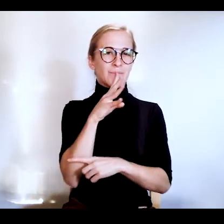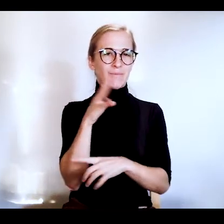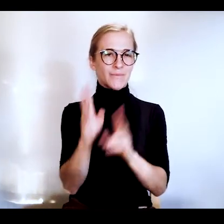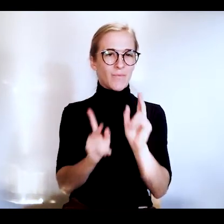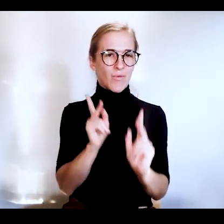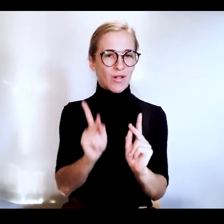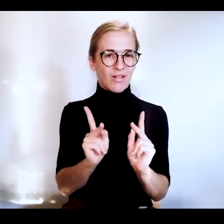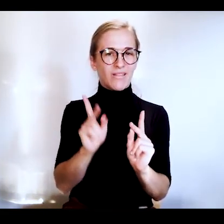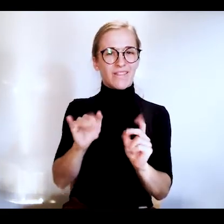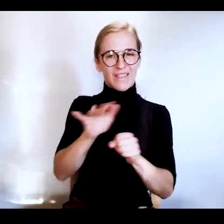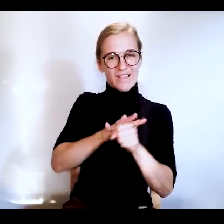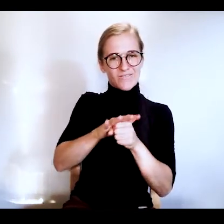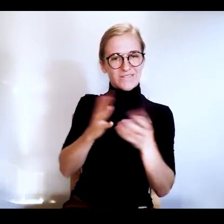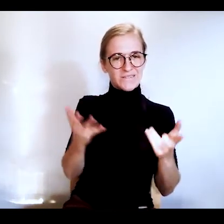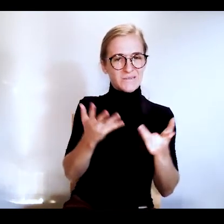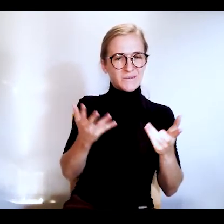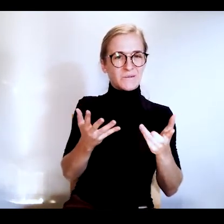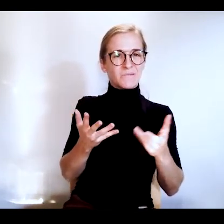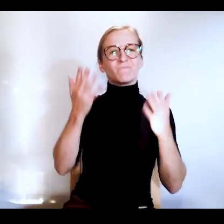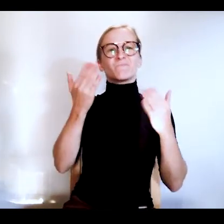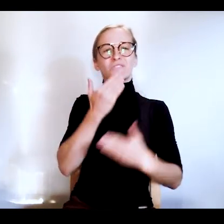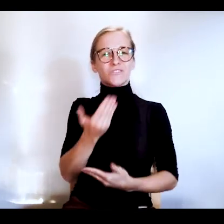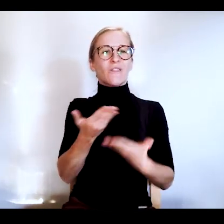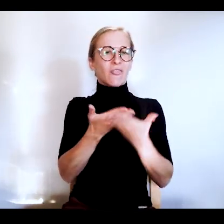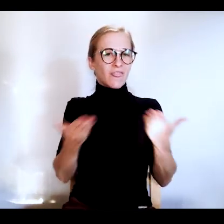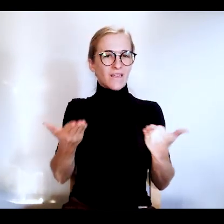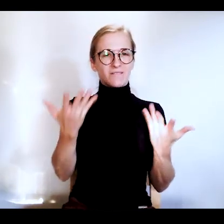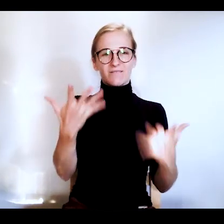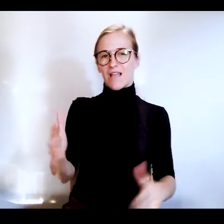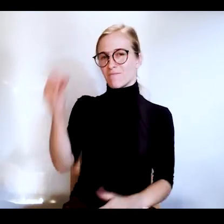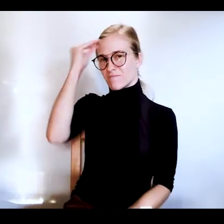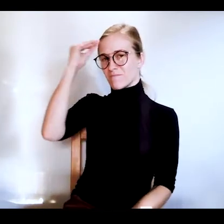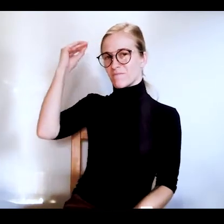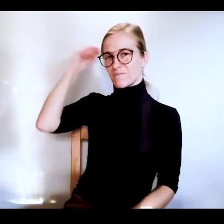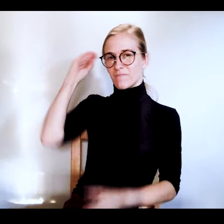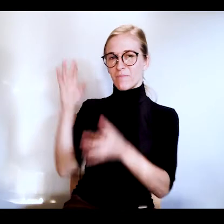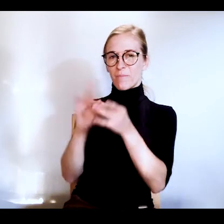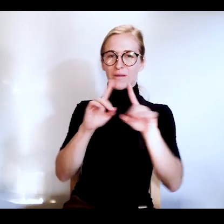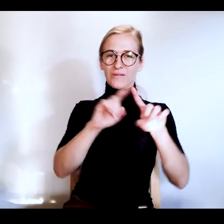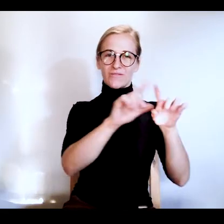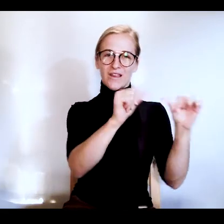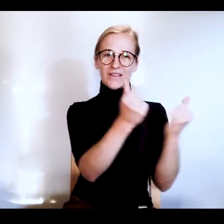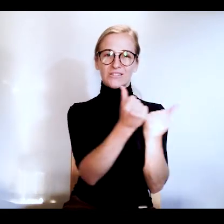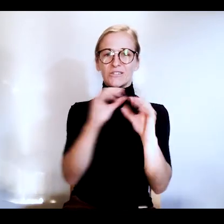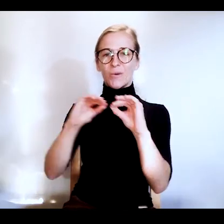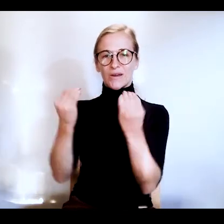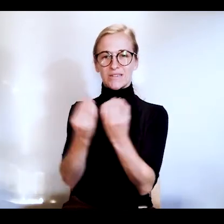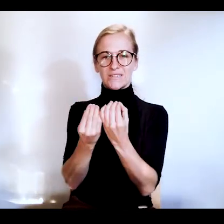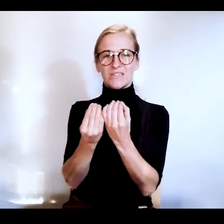in the area to know about this committee. I was going to ask you the next question which was: